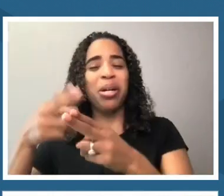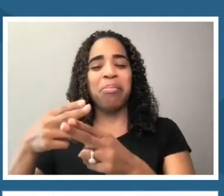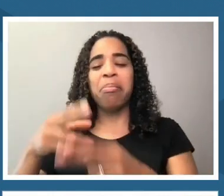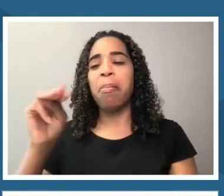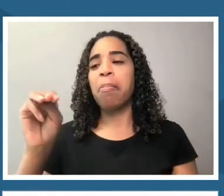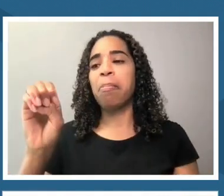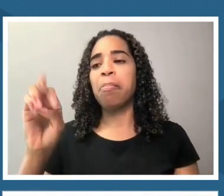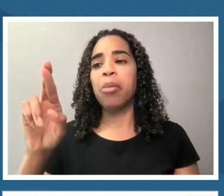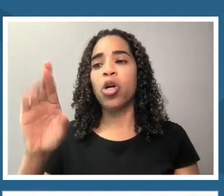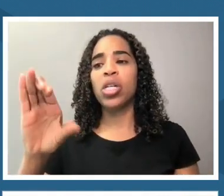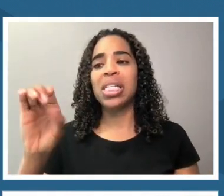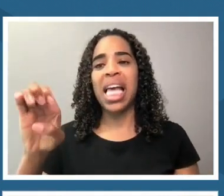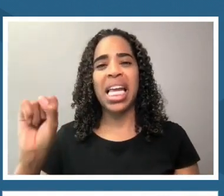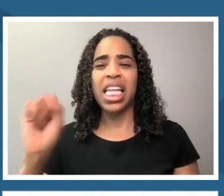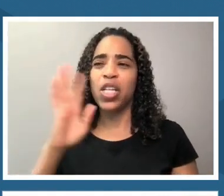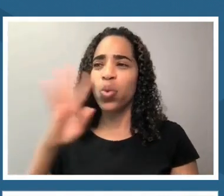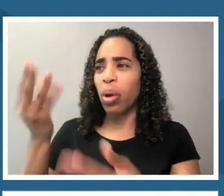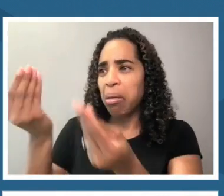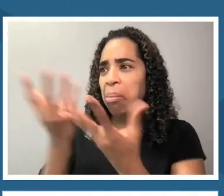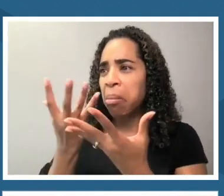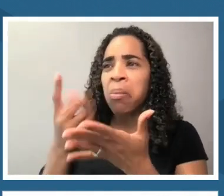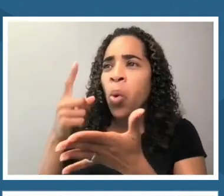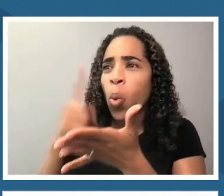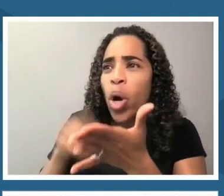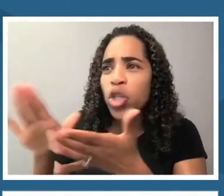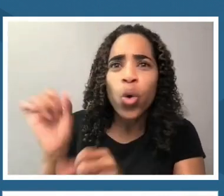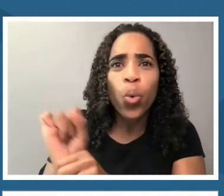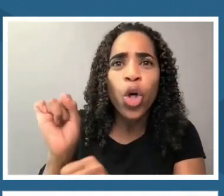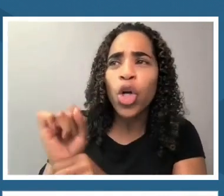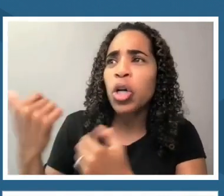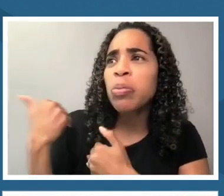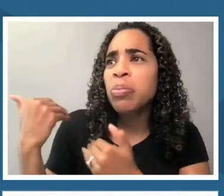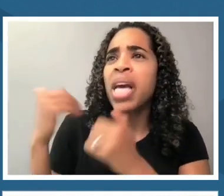the astronomy like is like that she does